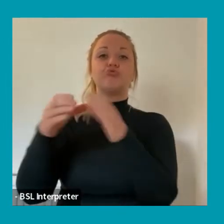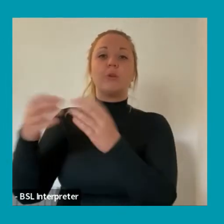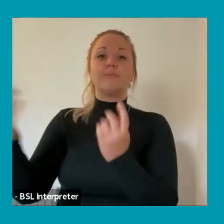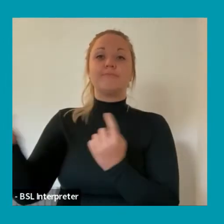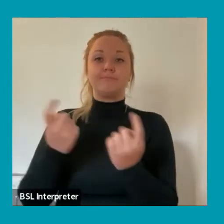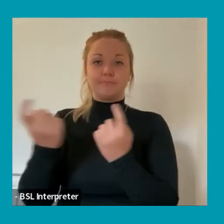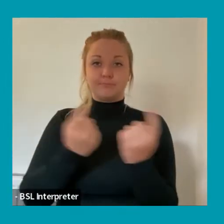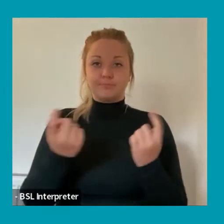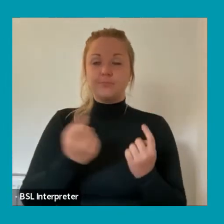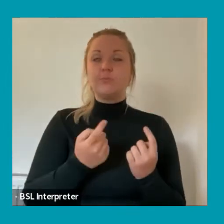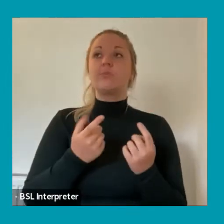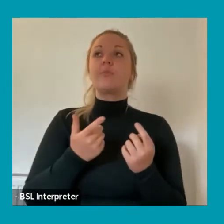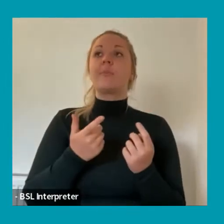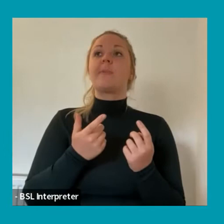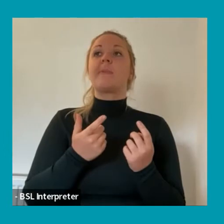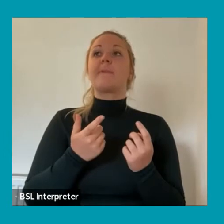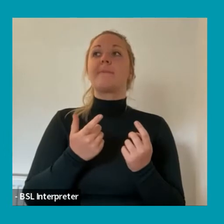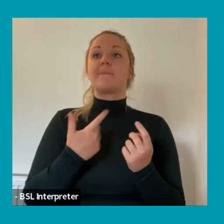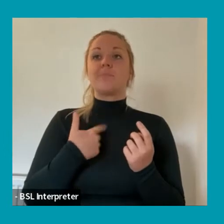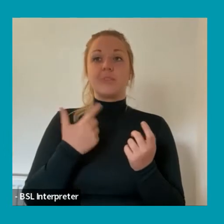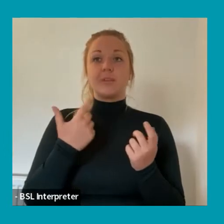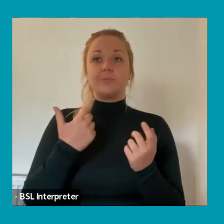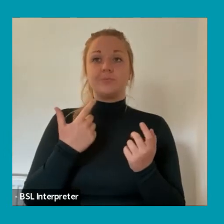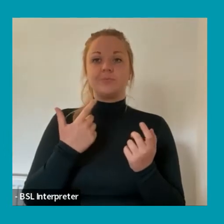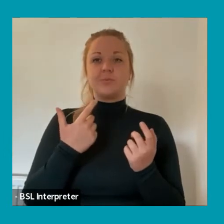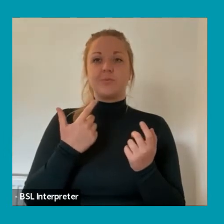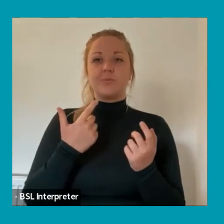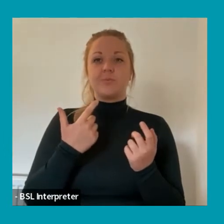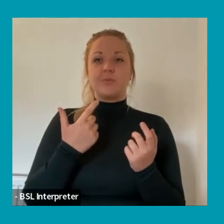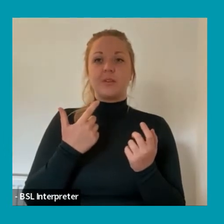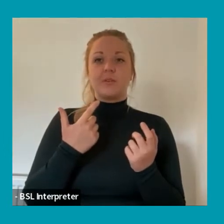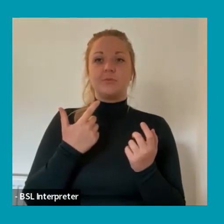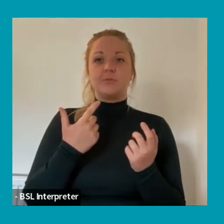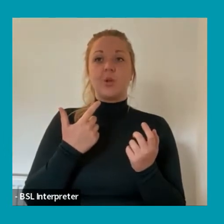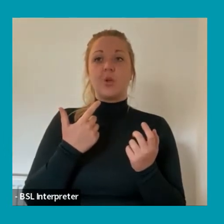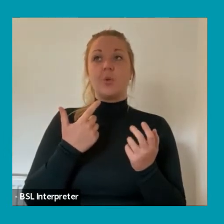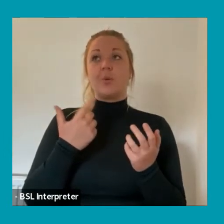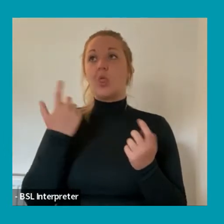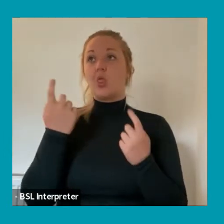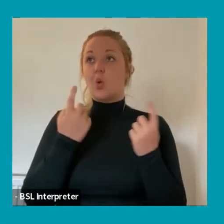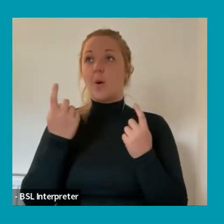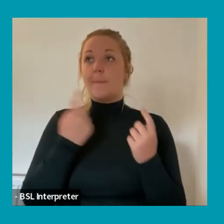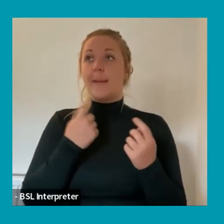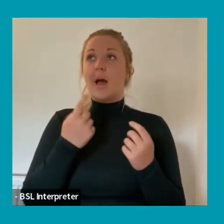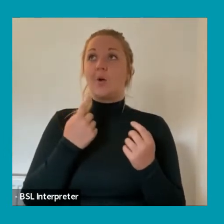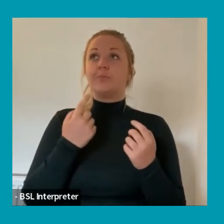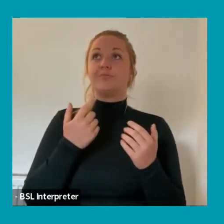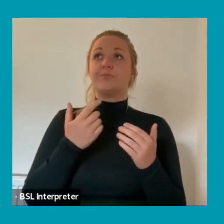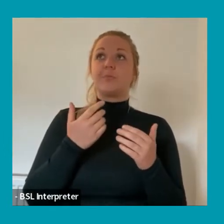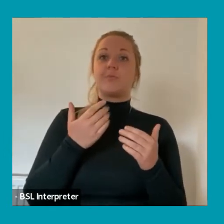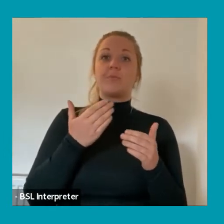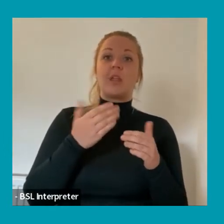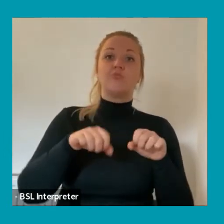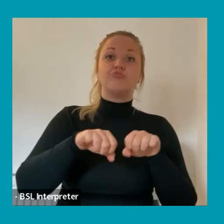we looked at breakout rooms or a quiet room, which could be a prayer room it. Could be a breast-feeding room.